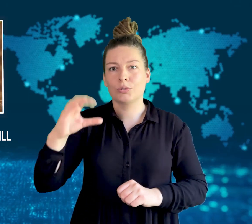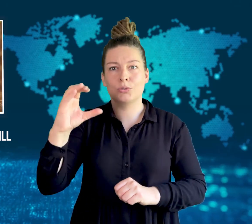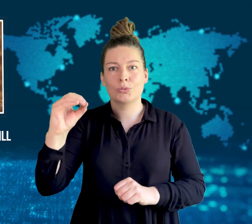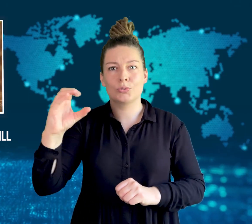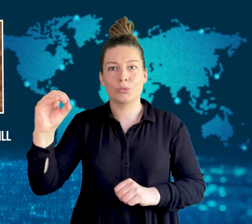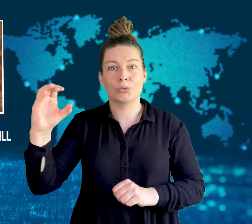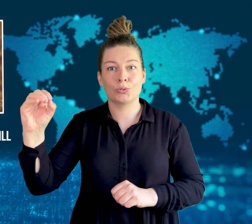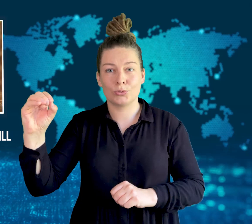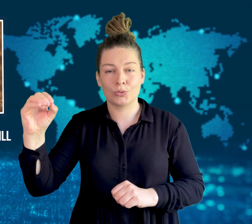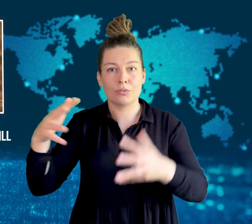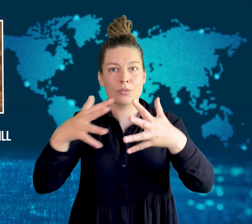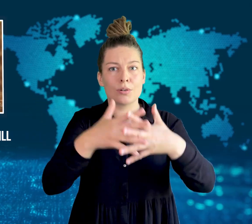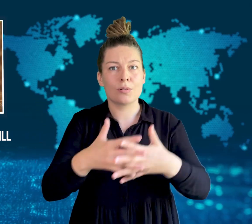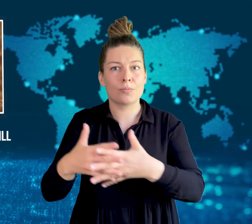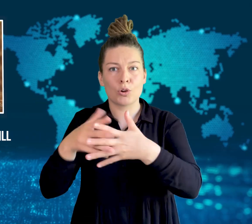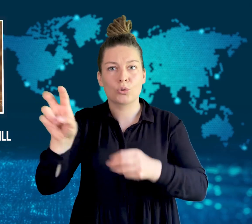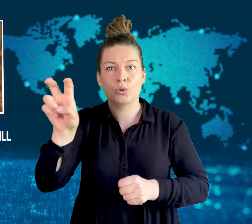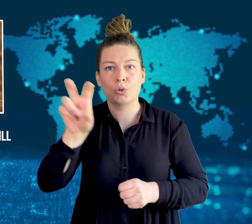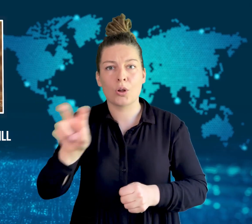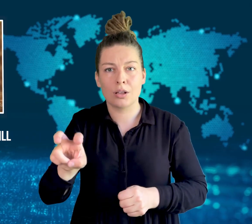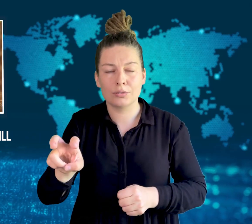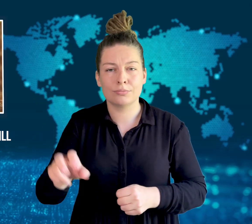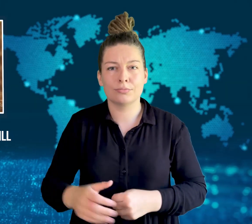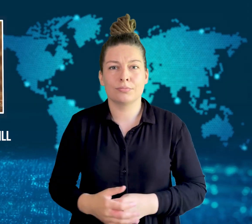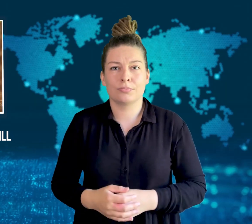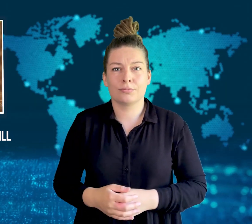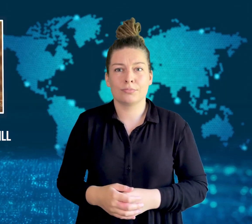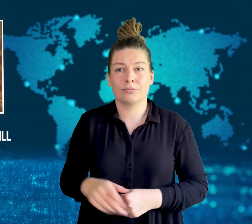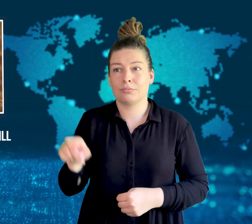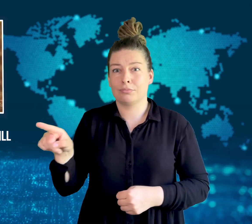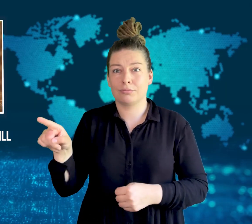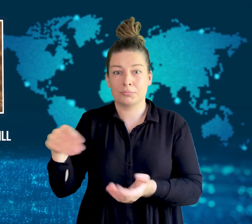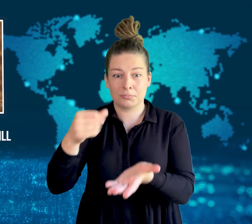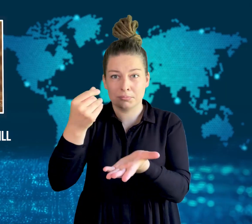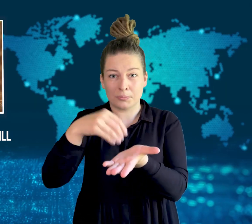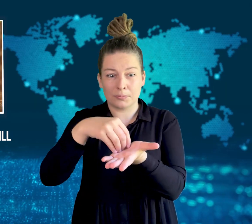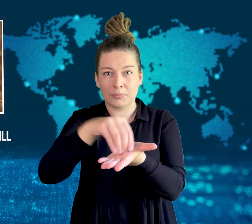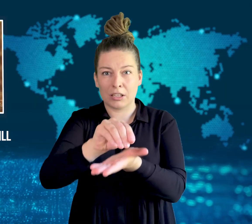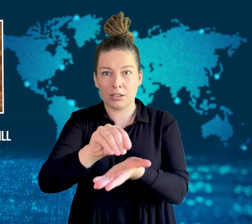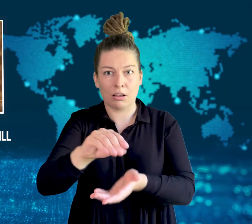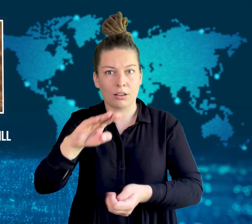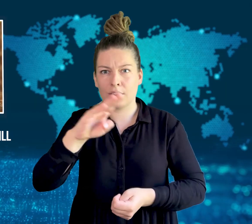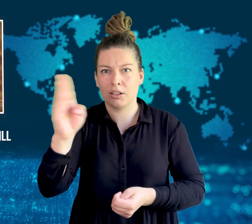and the people who assisted him in his fraud.